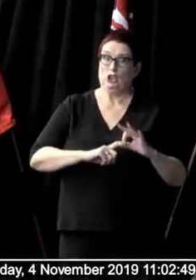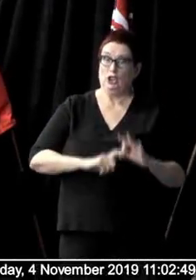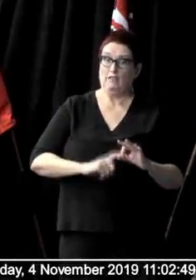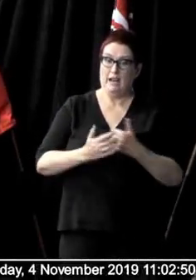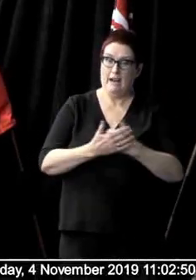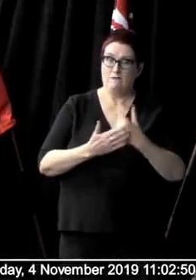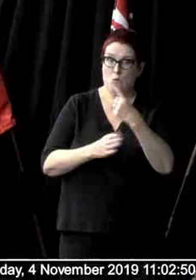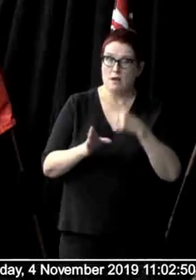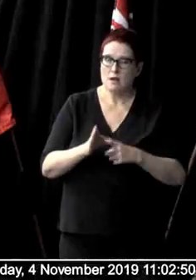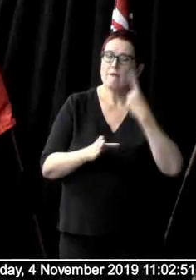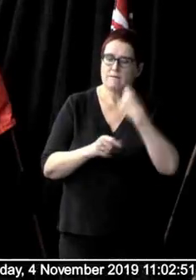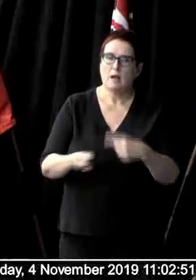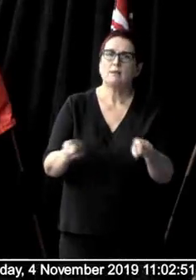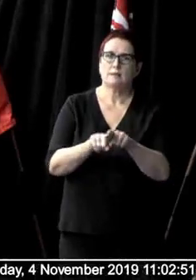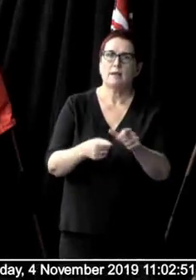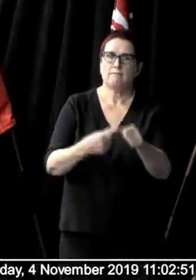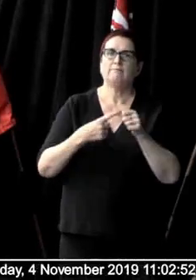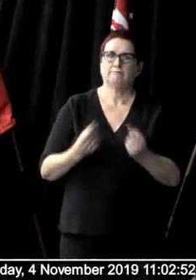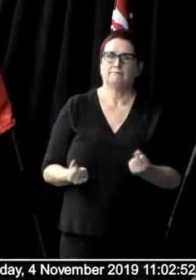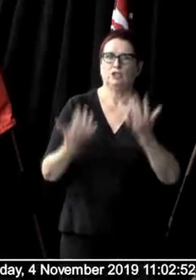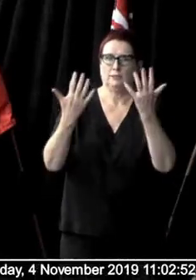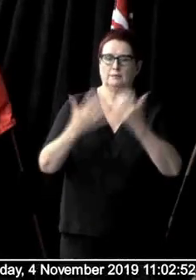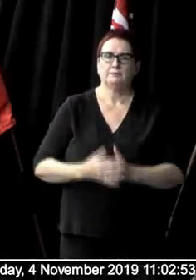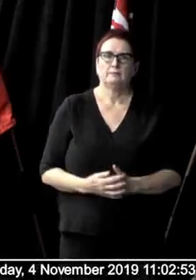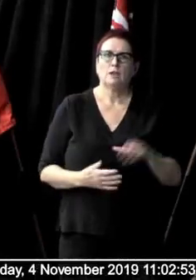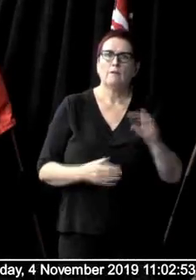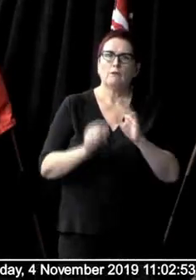with the observation made by Professor Graham.